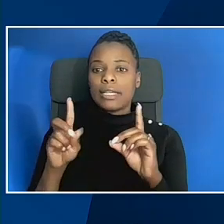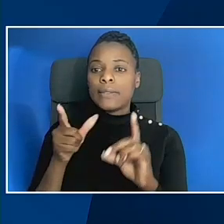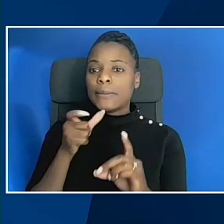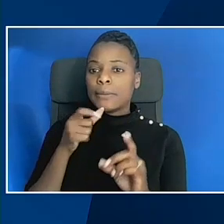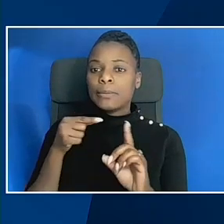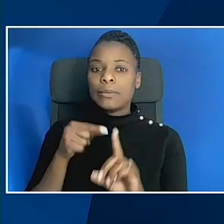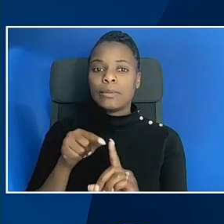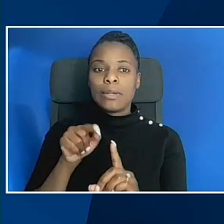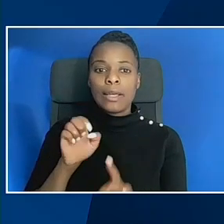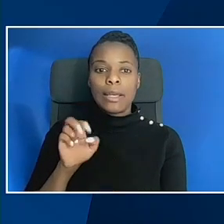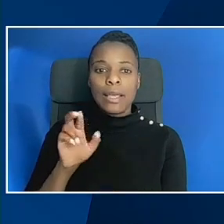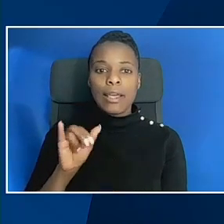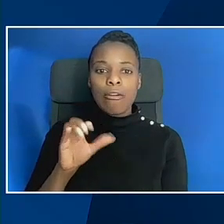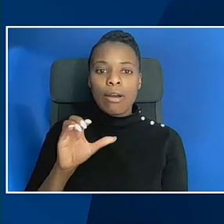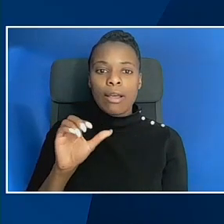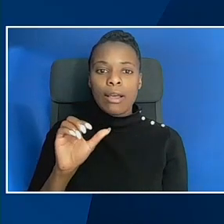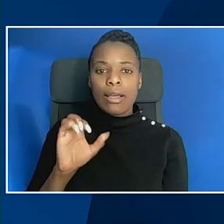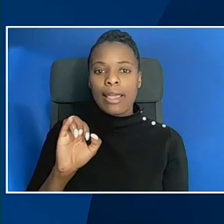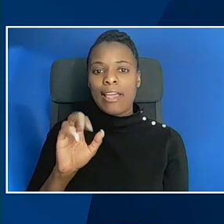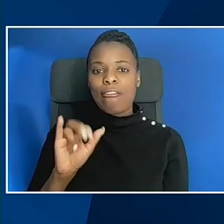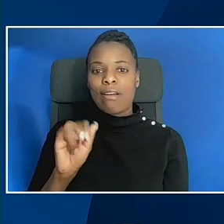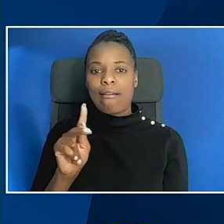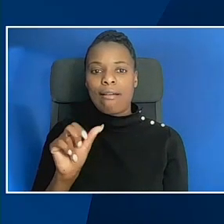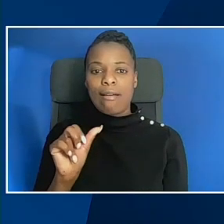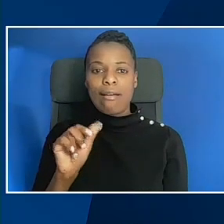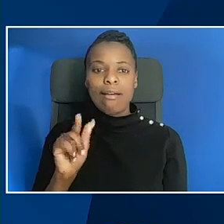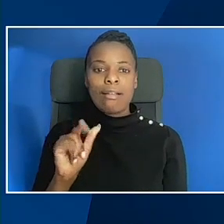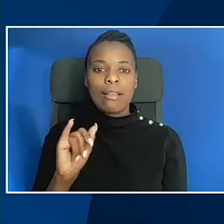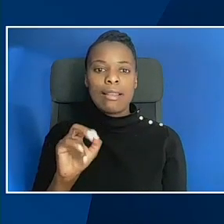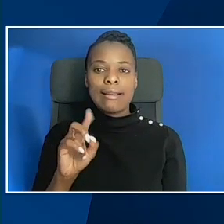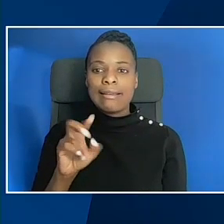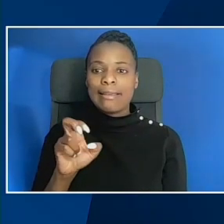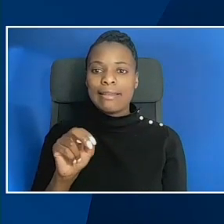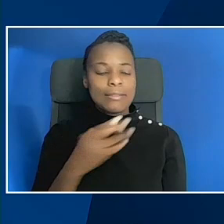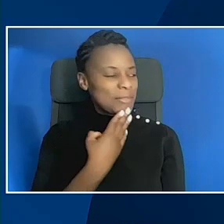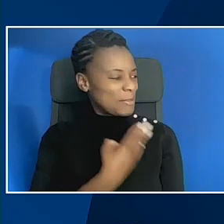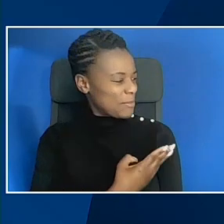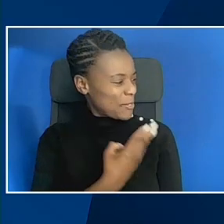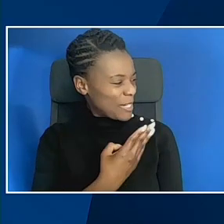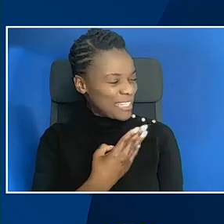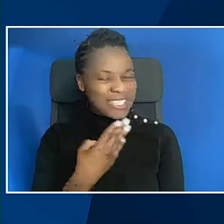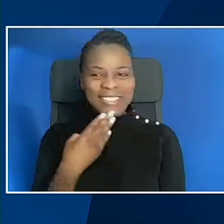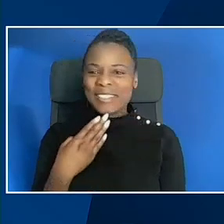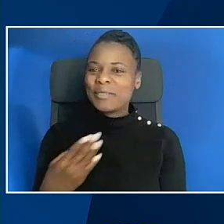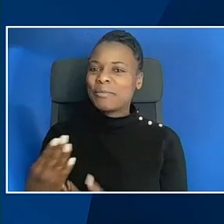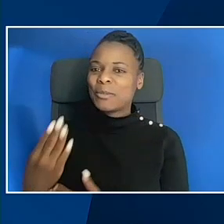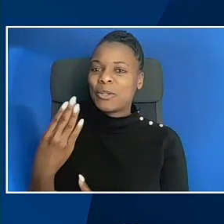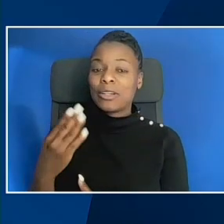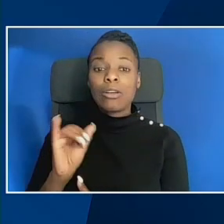Good morning, all. Good morning. And Scott Dolan. Good morning.